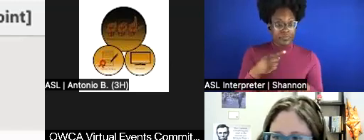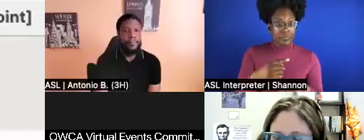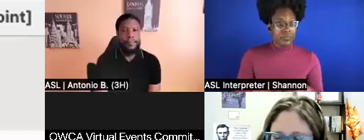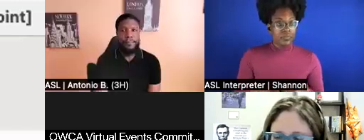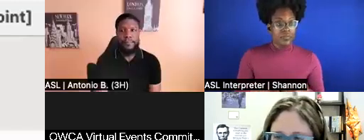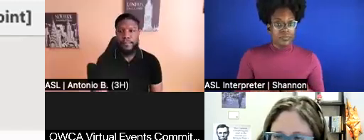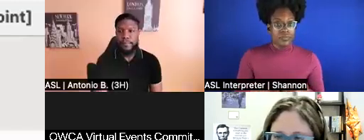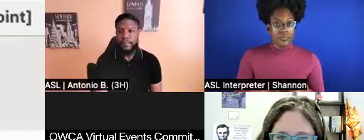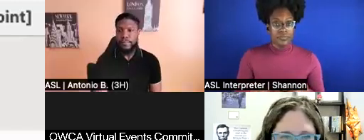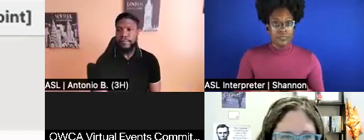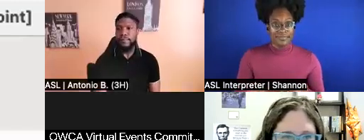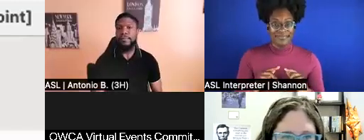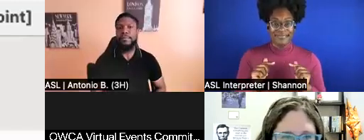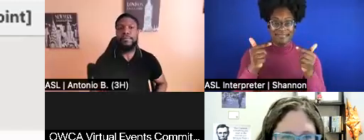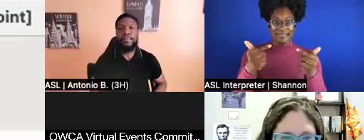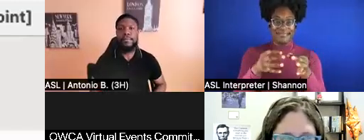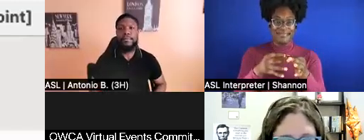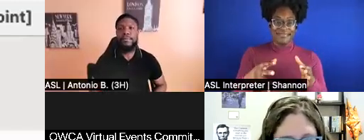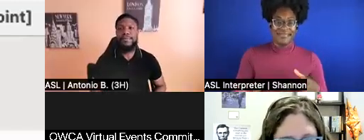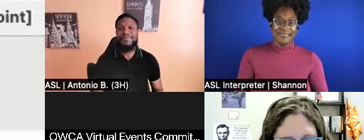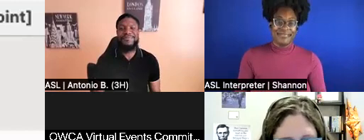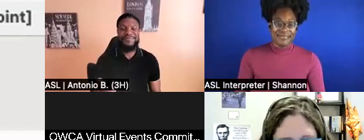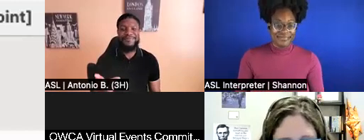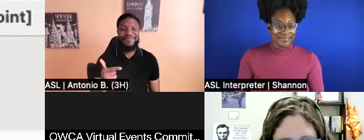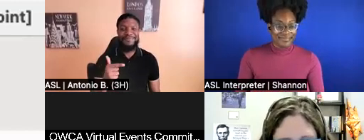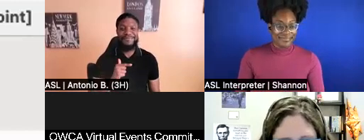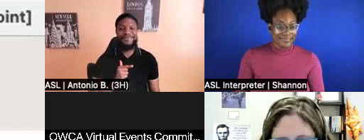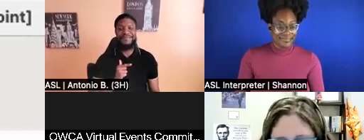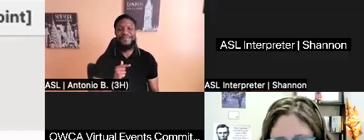Comments for an independence nudge. I realize this won't be applicable to